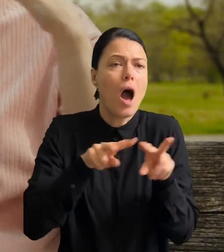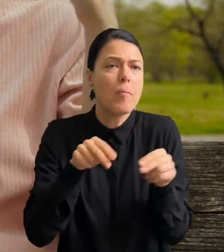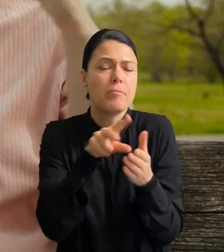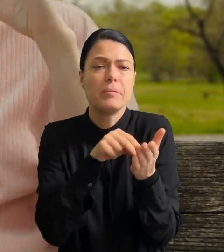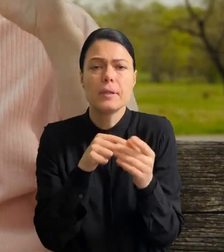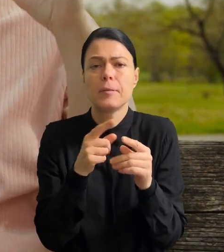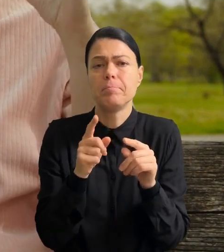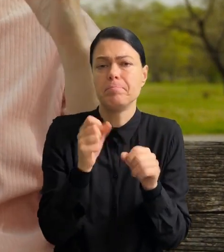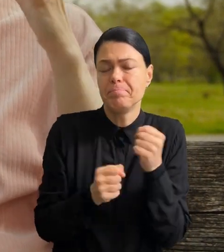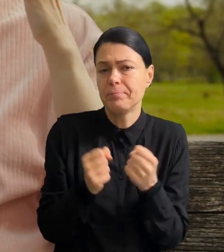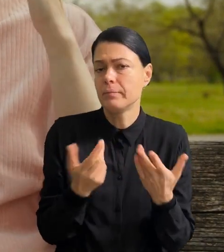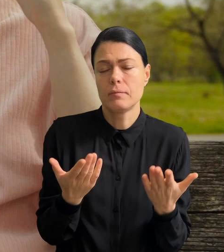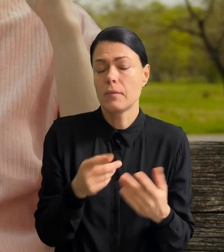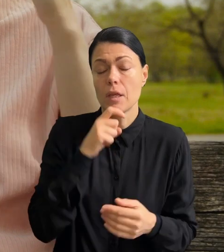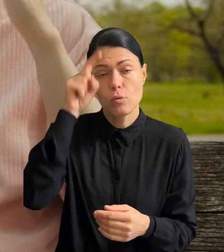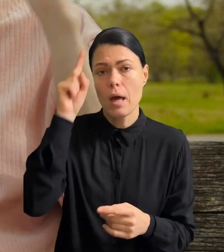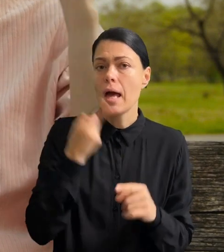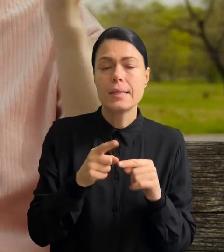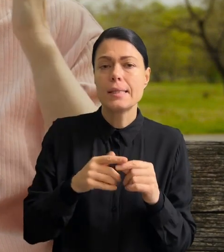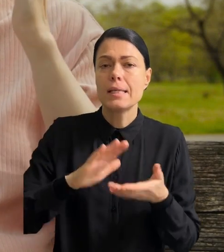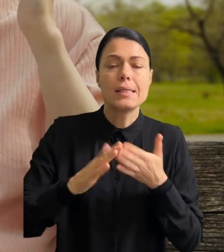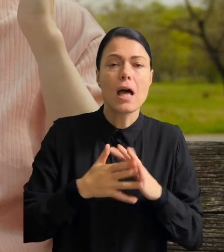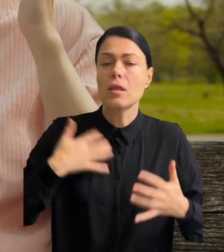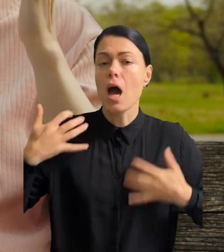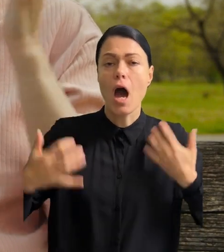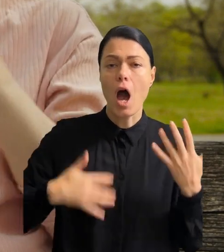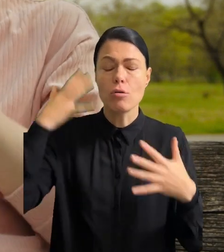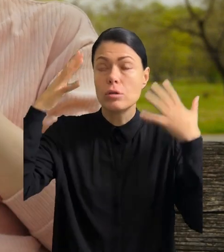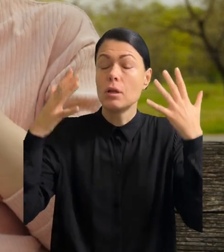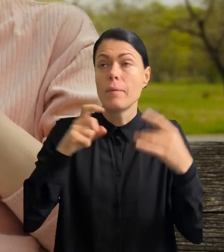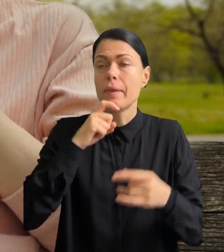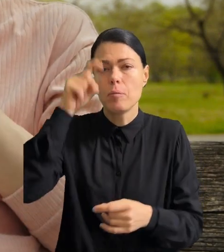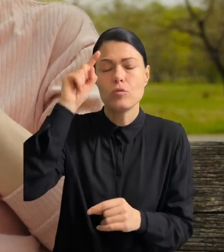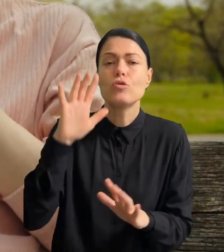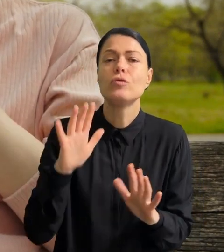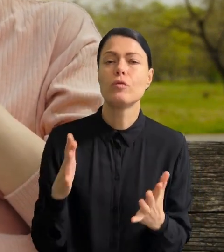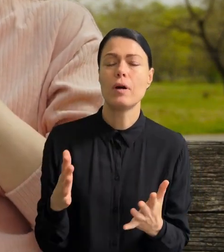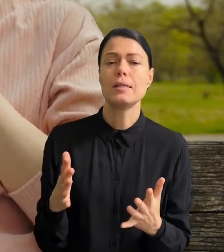A state of total chaos No one understood what to do.